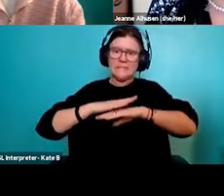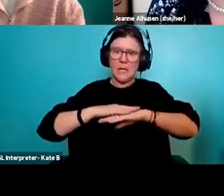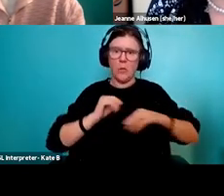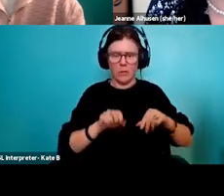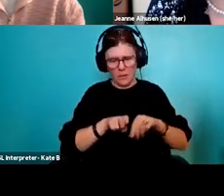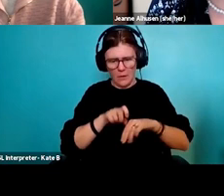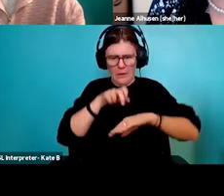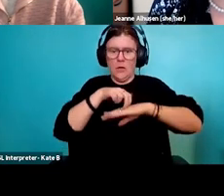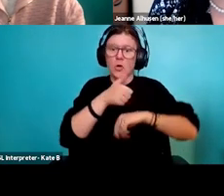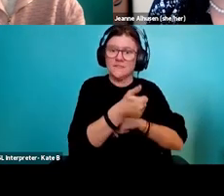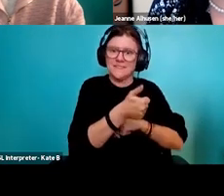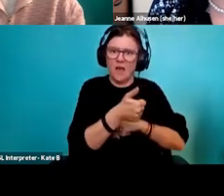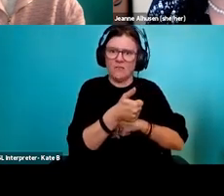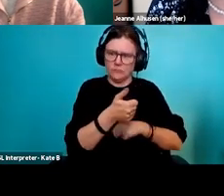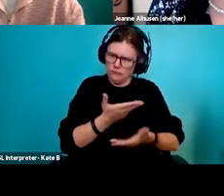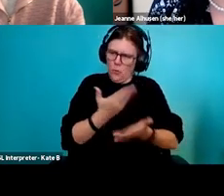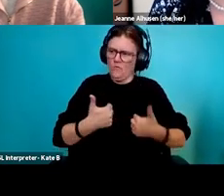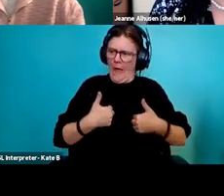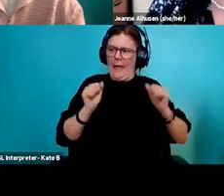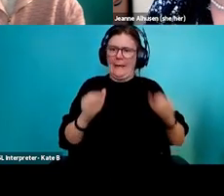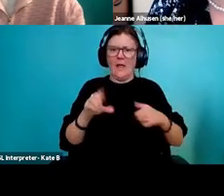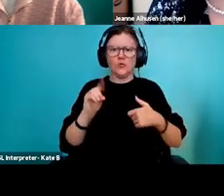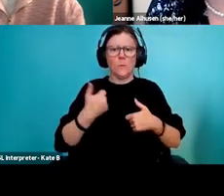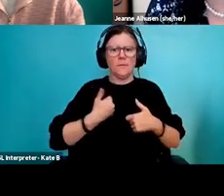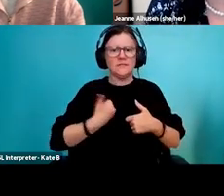she had to do it herself, to prove to the healthcare team members that she was fully